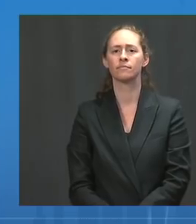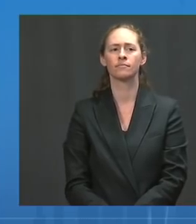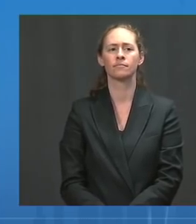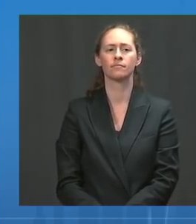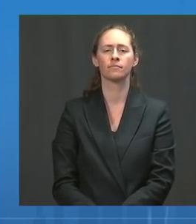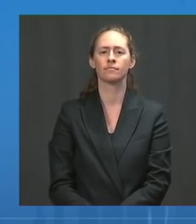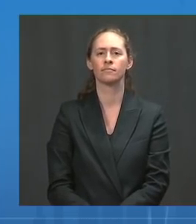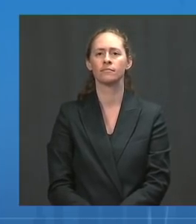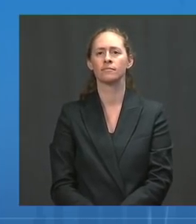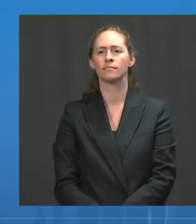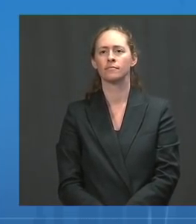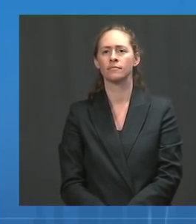Moderator: Michael Shear at New York Times.